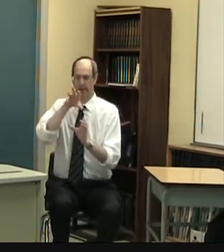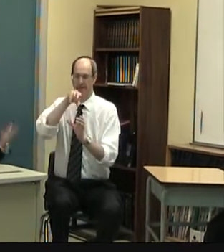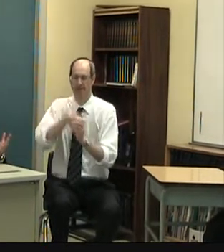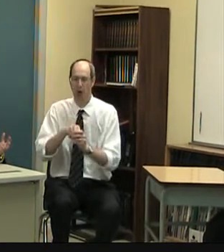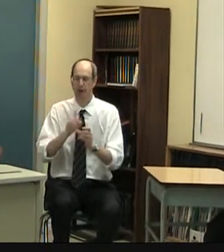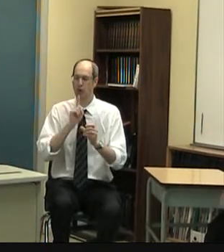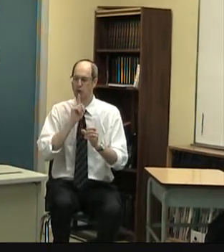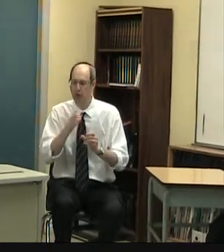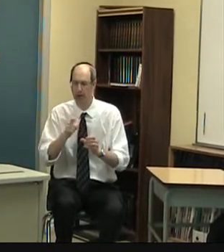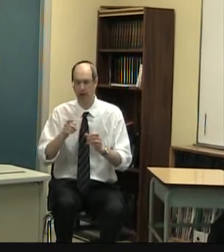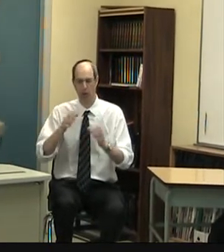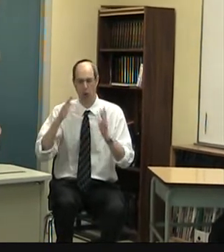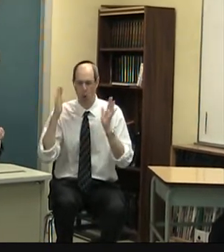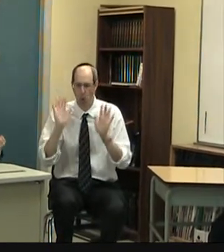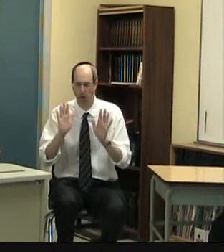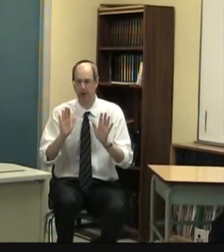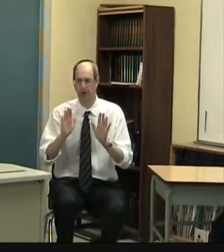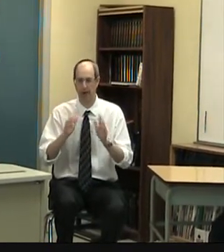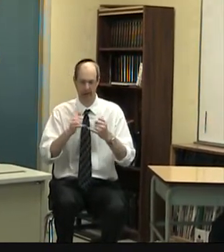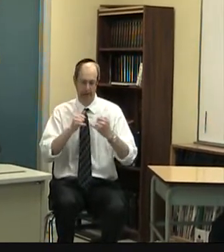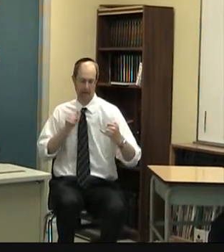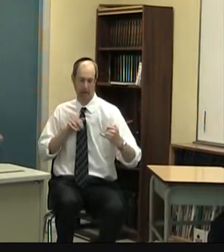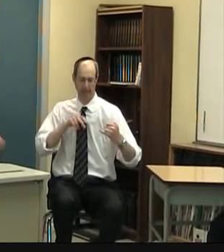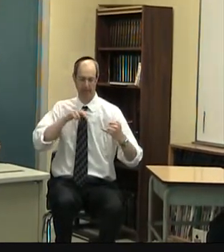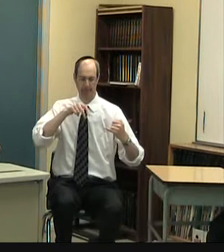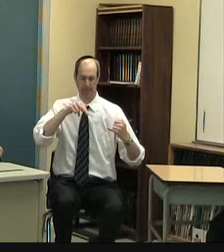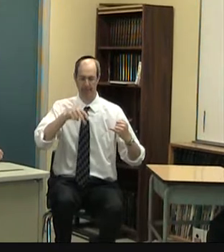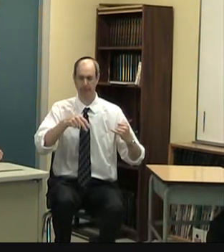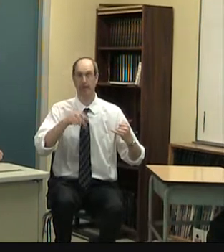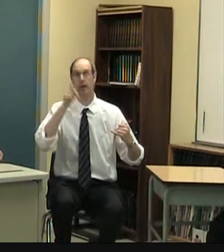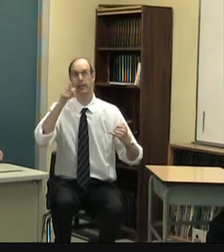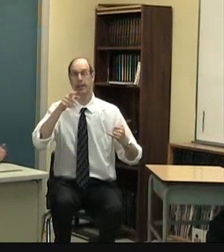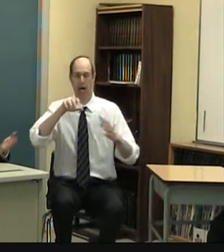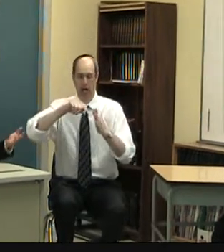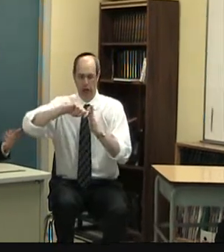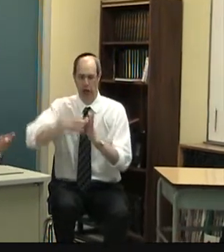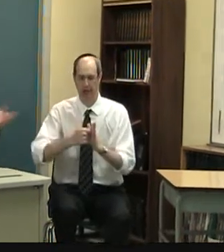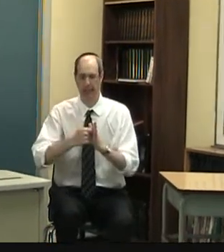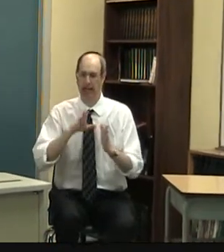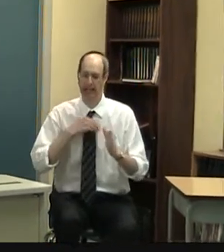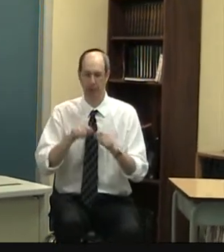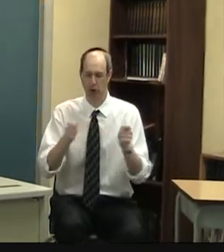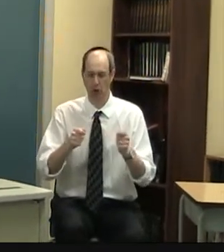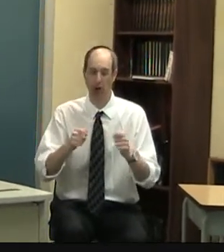wholesome and once we cross that line that fetish part will lock this into the cabal's a favorite even though we forced their hand it